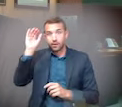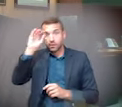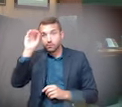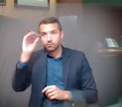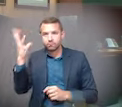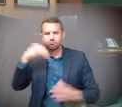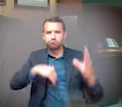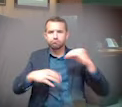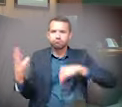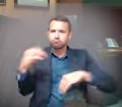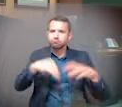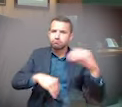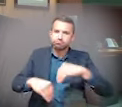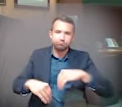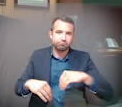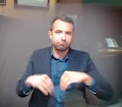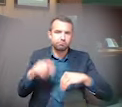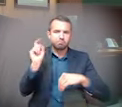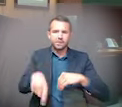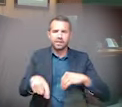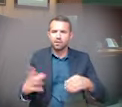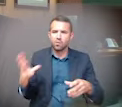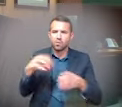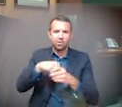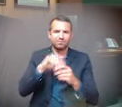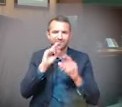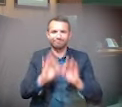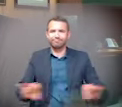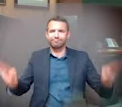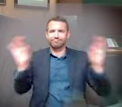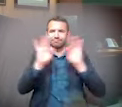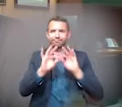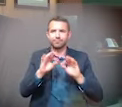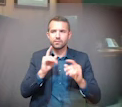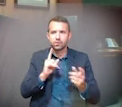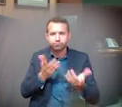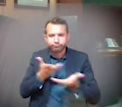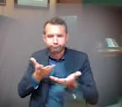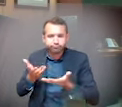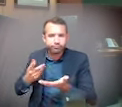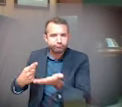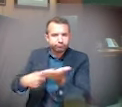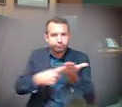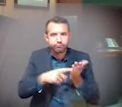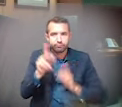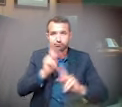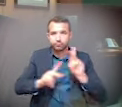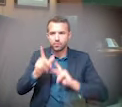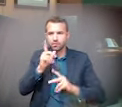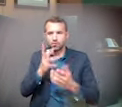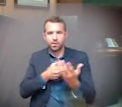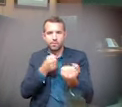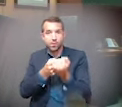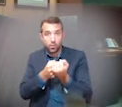It is essential to really have conversations with the people that you want to serve and